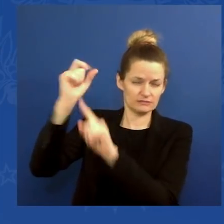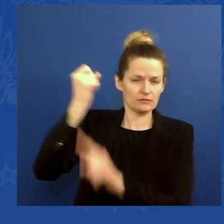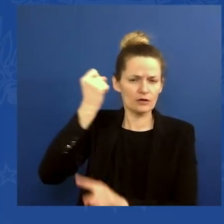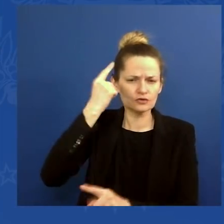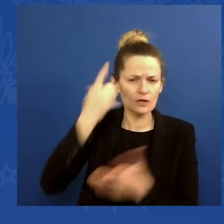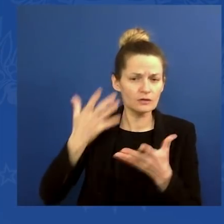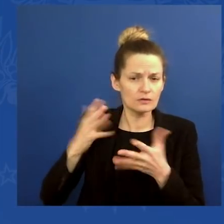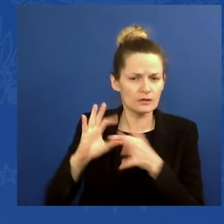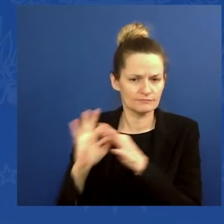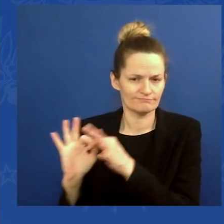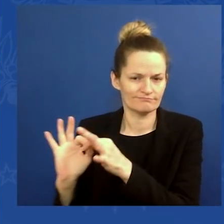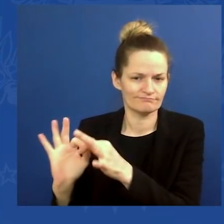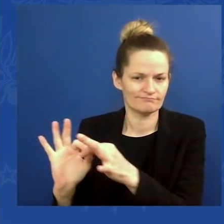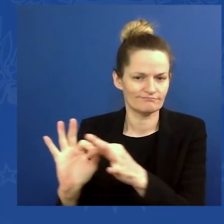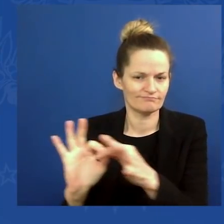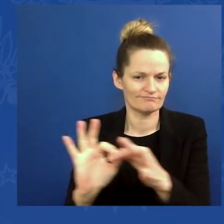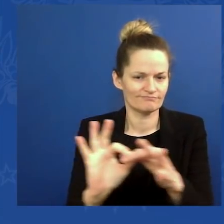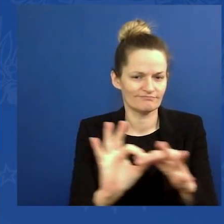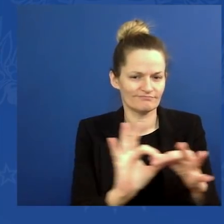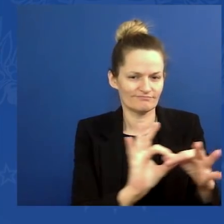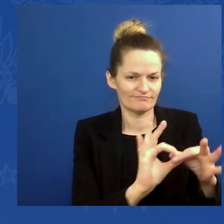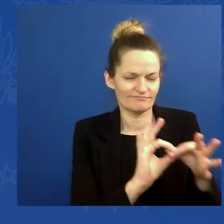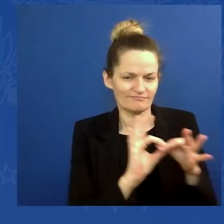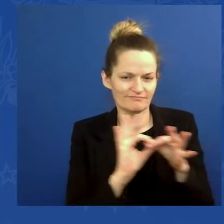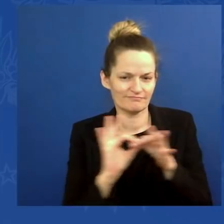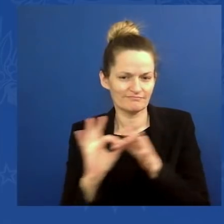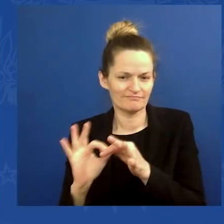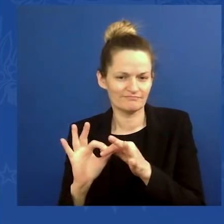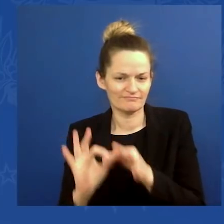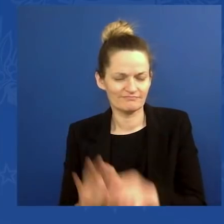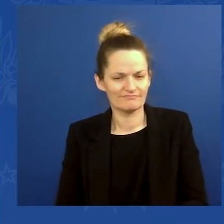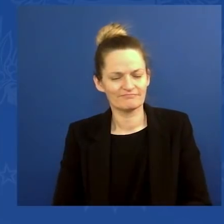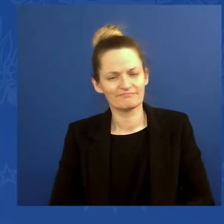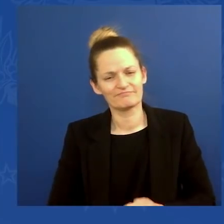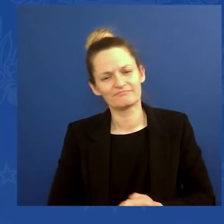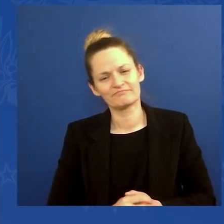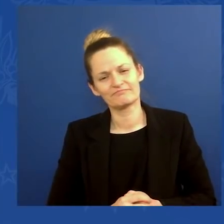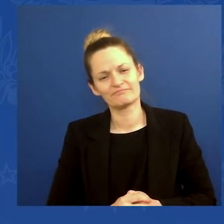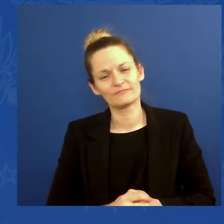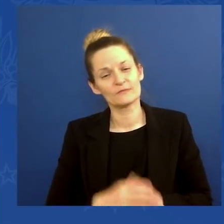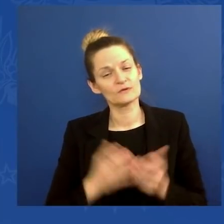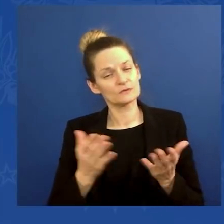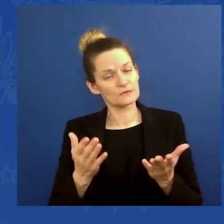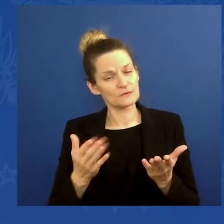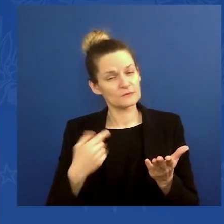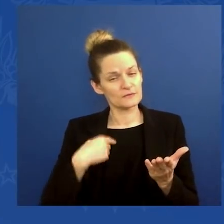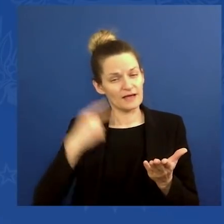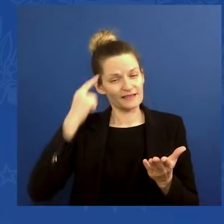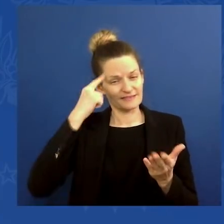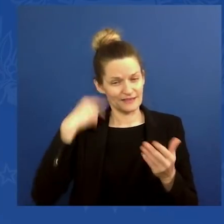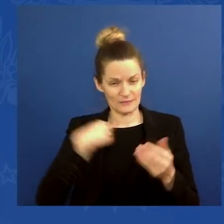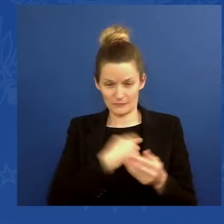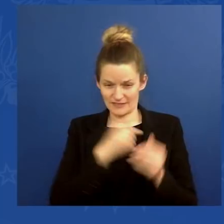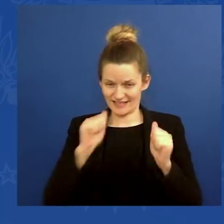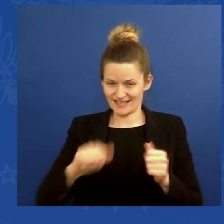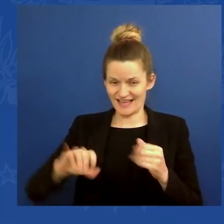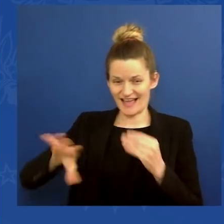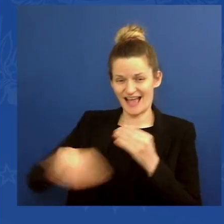And, you know, I think today we can add a fifth item to at least my Unity Agenda,